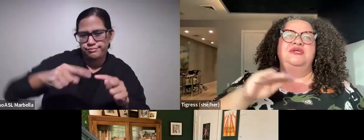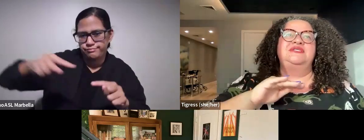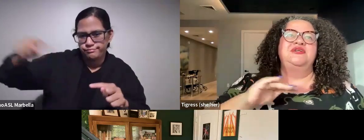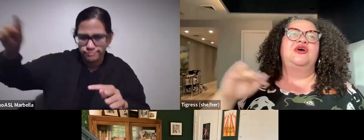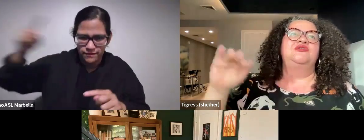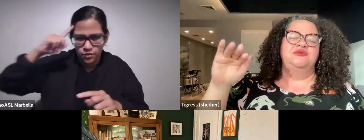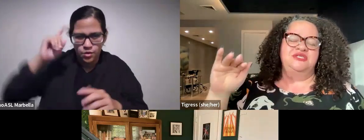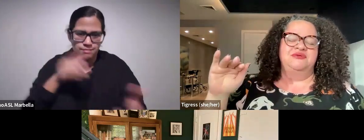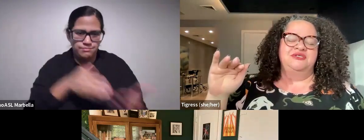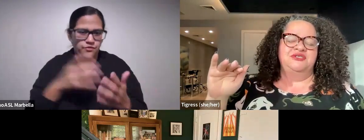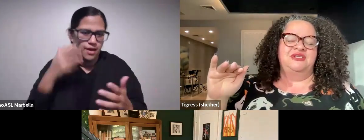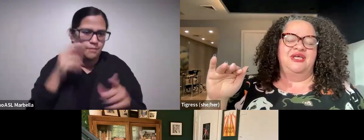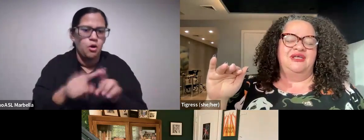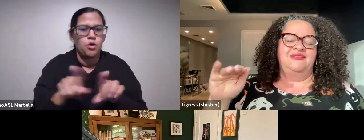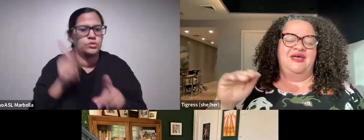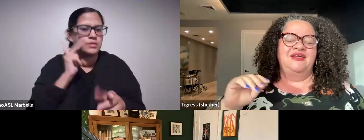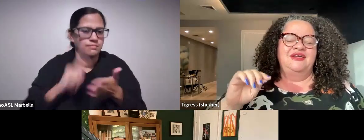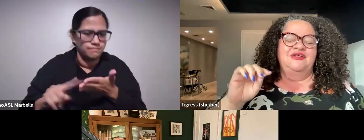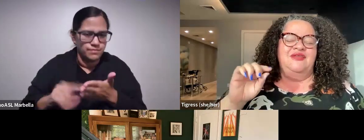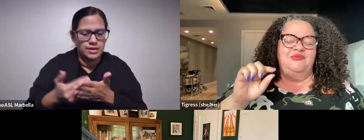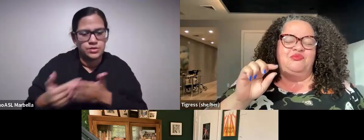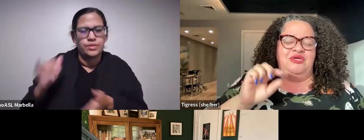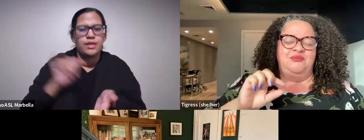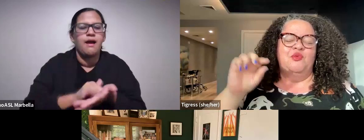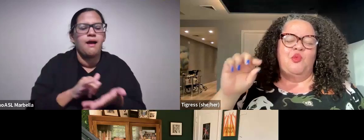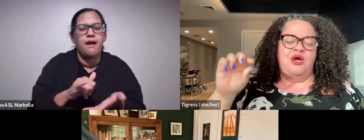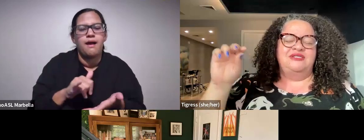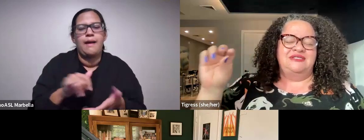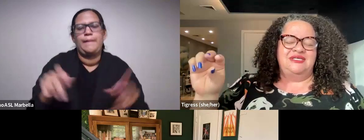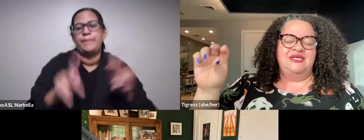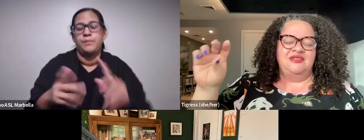we still also see research indicating that people want to see